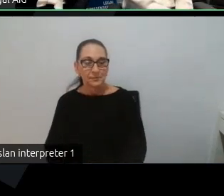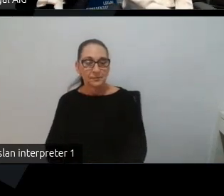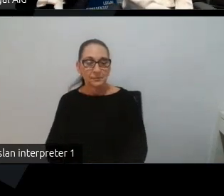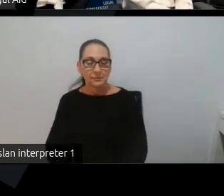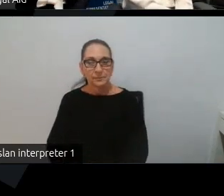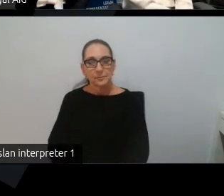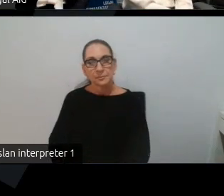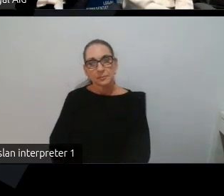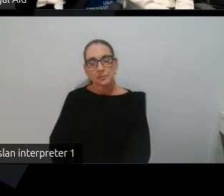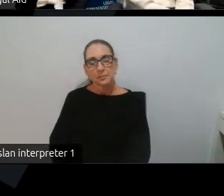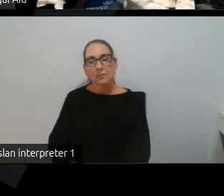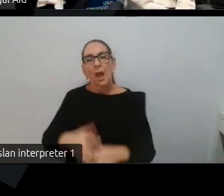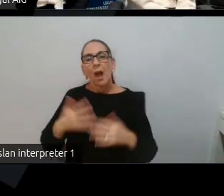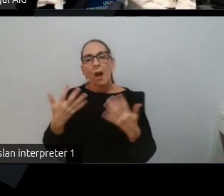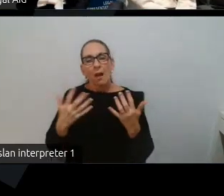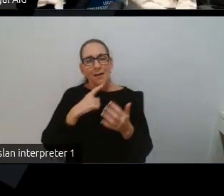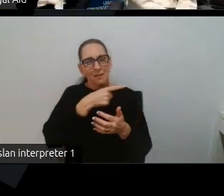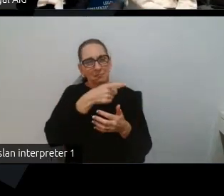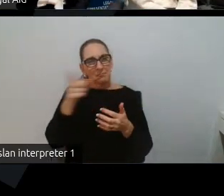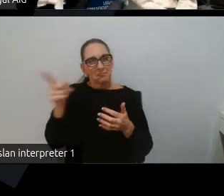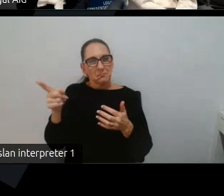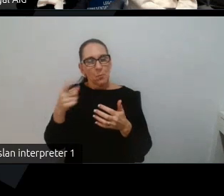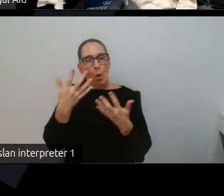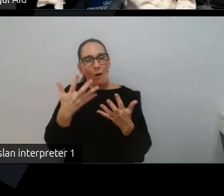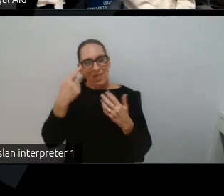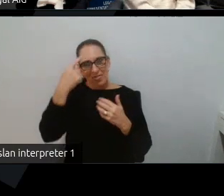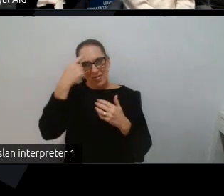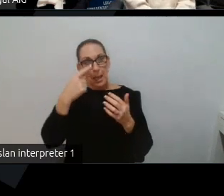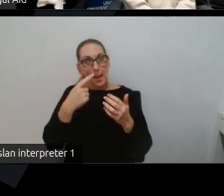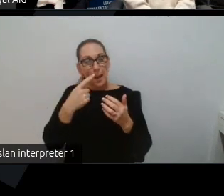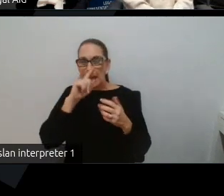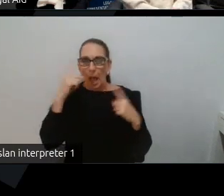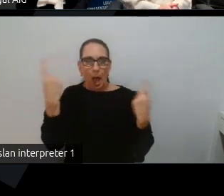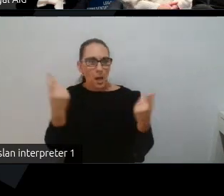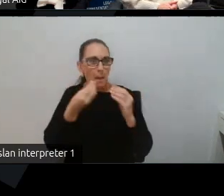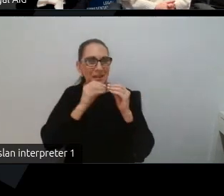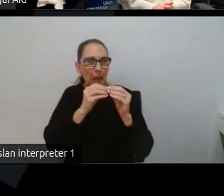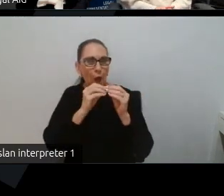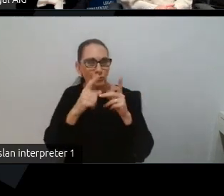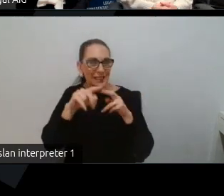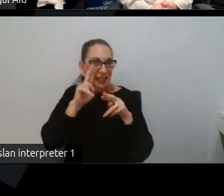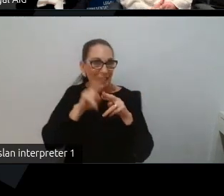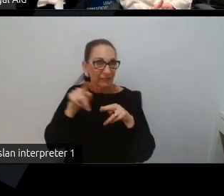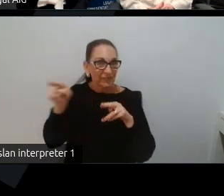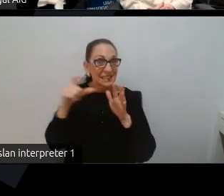So a common myth is that mediation cannot occur if there's a domestic violence order in place.